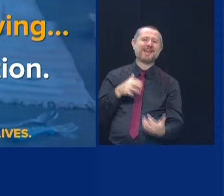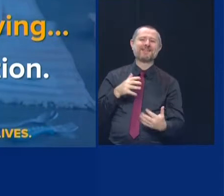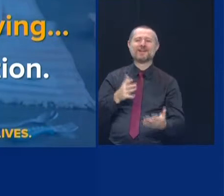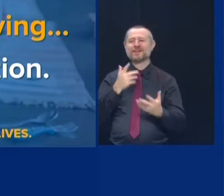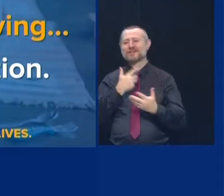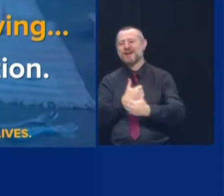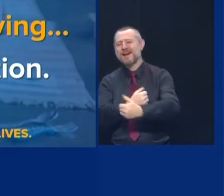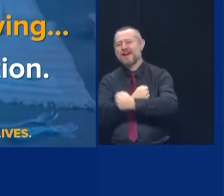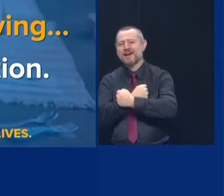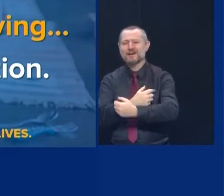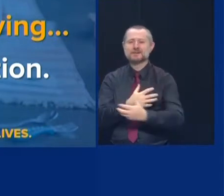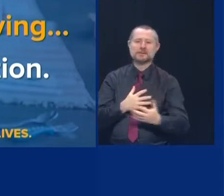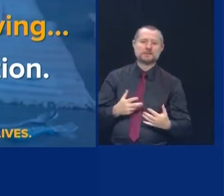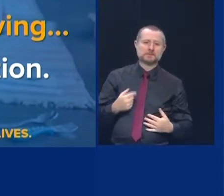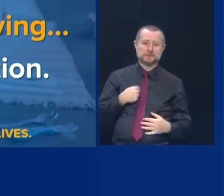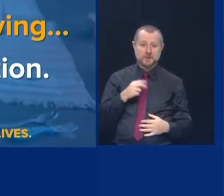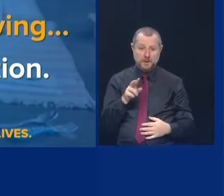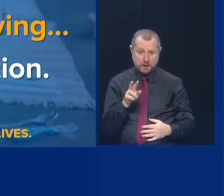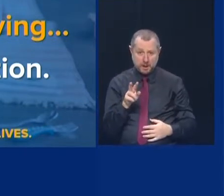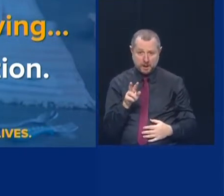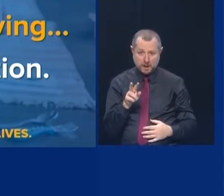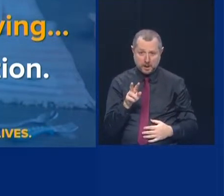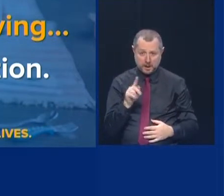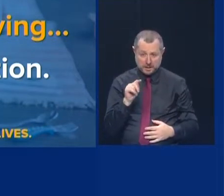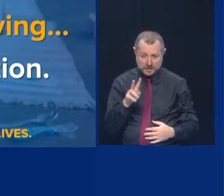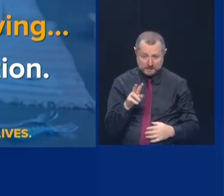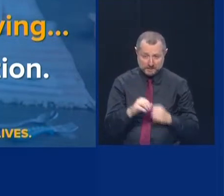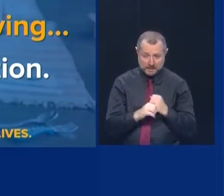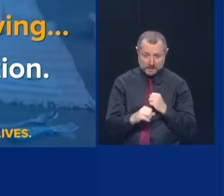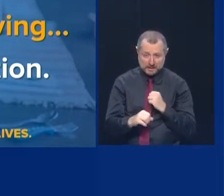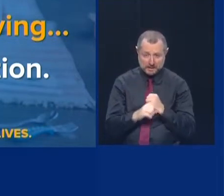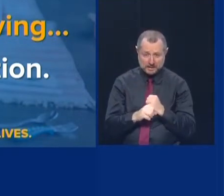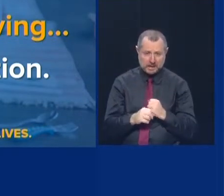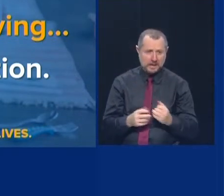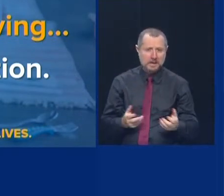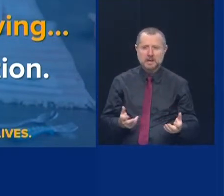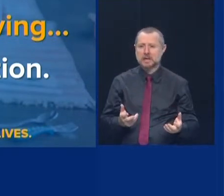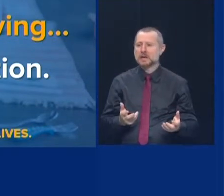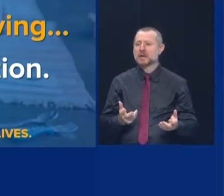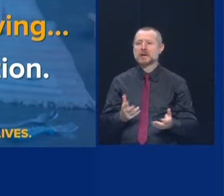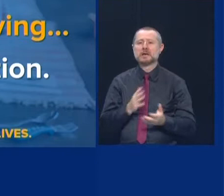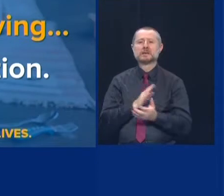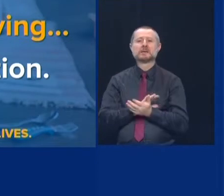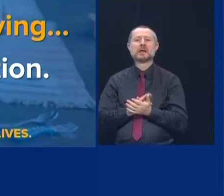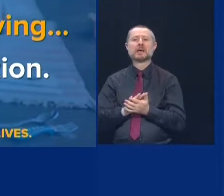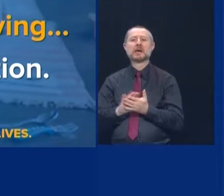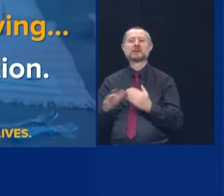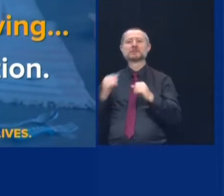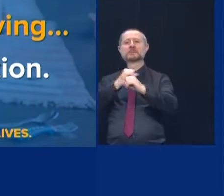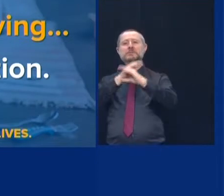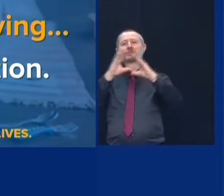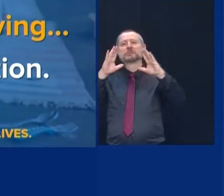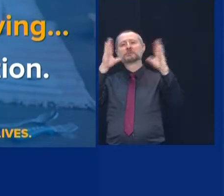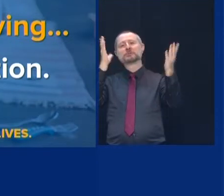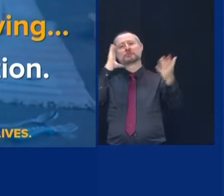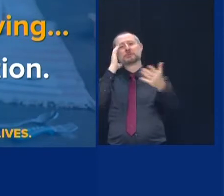EVERYBODY DRINKING, PASSING TURKEY, LAUGHING, KISSING,